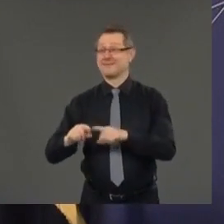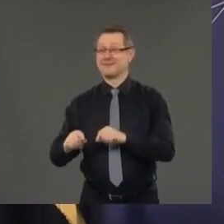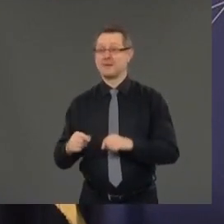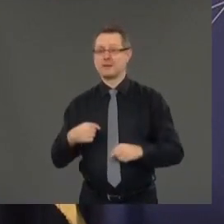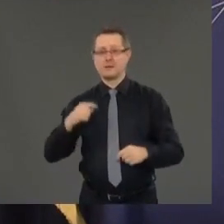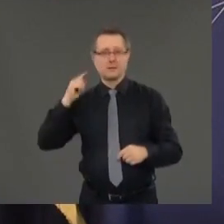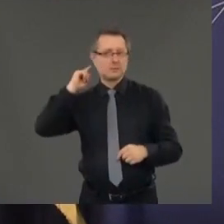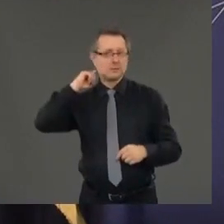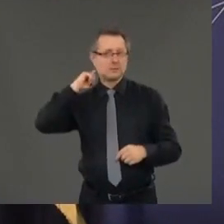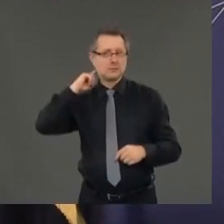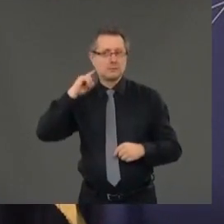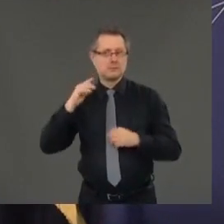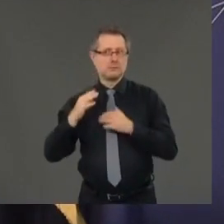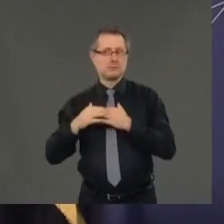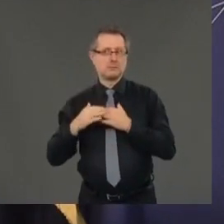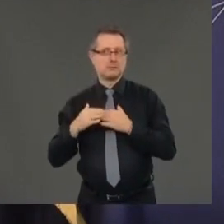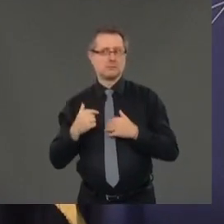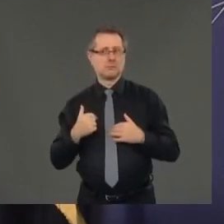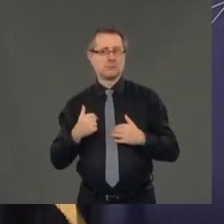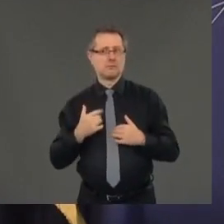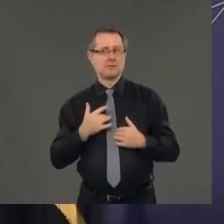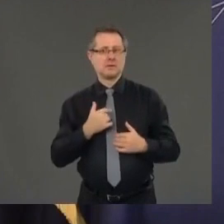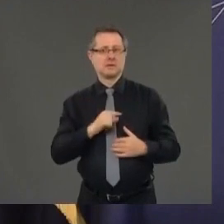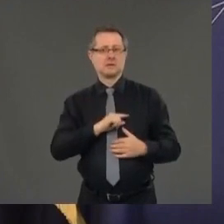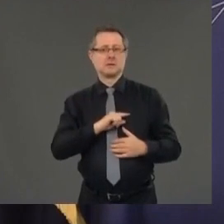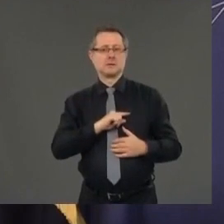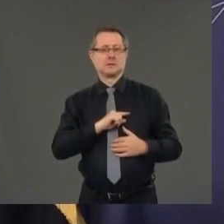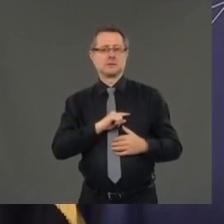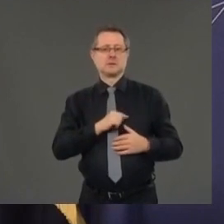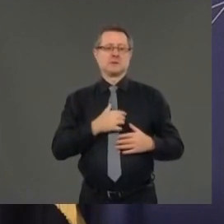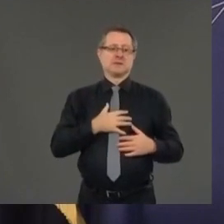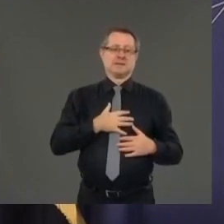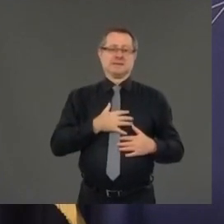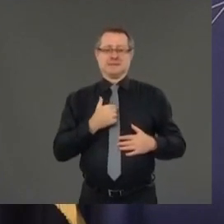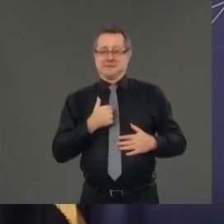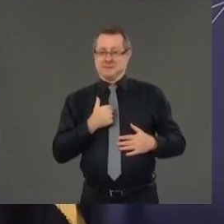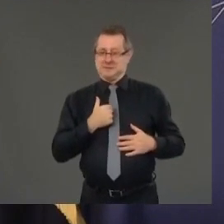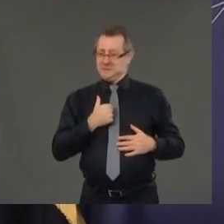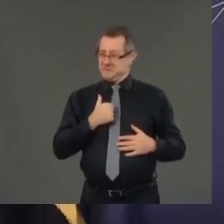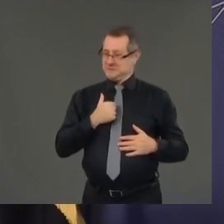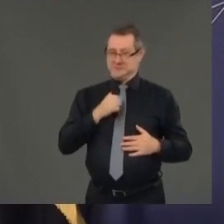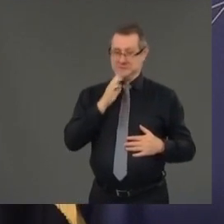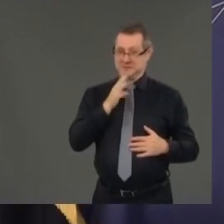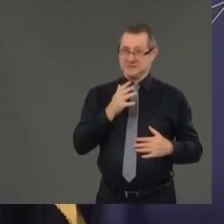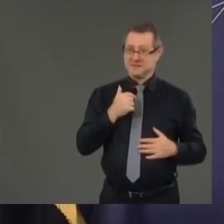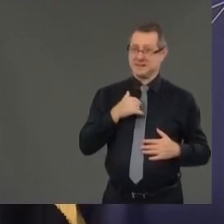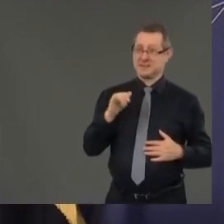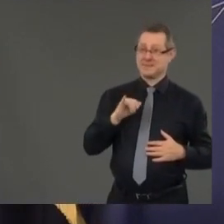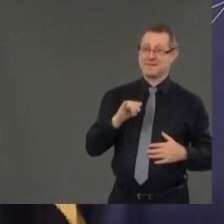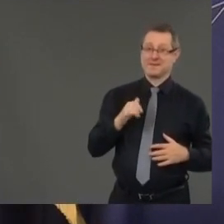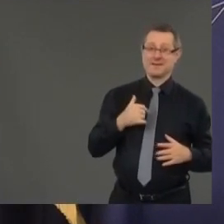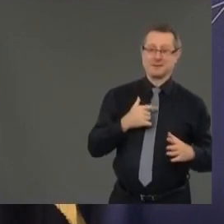COUNTRY. SO WE'RE WORKING TO ACCELERATE THE CHECKS GETTING OUT THE DOOR.